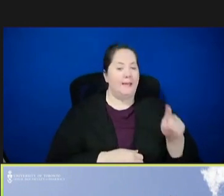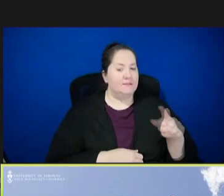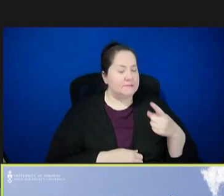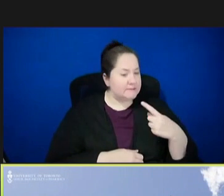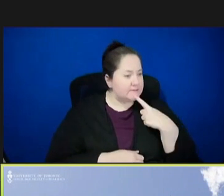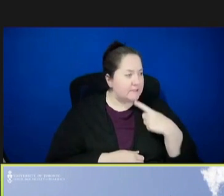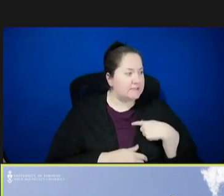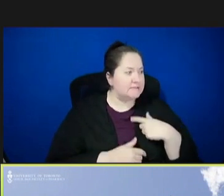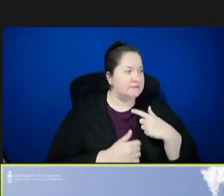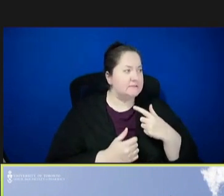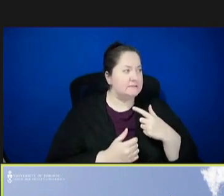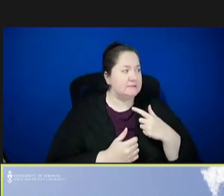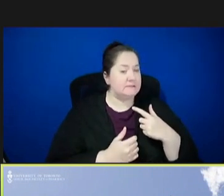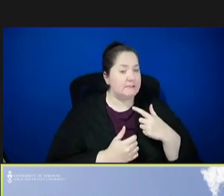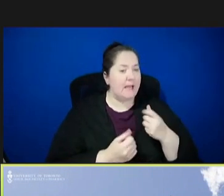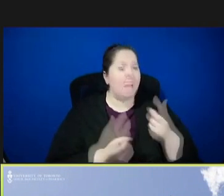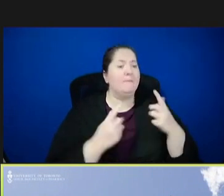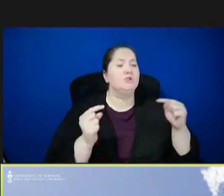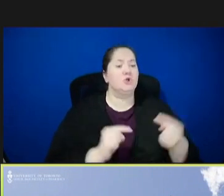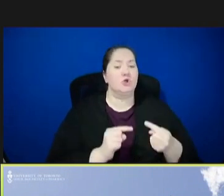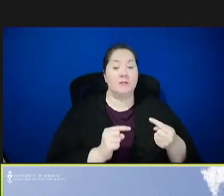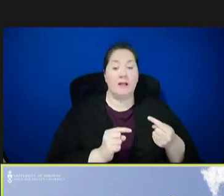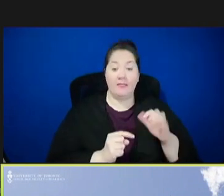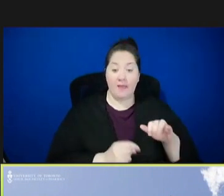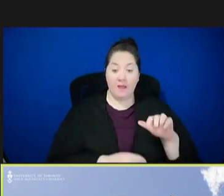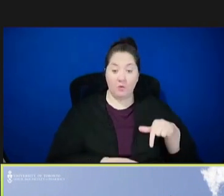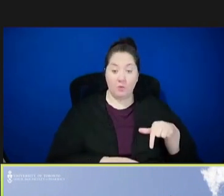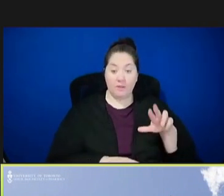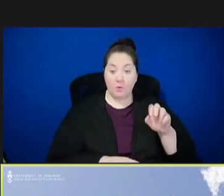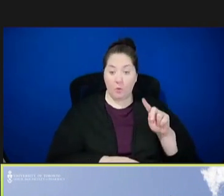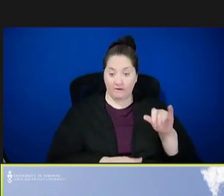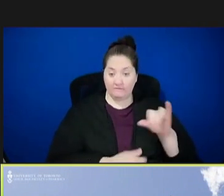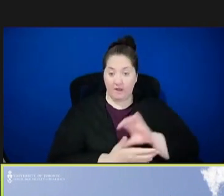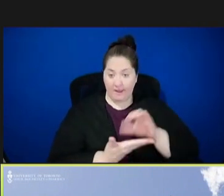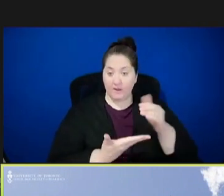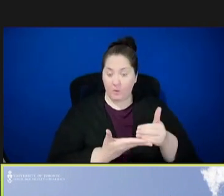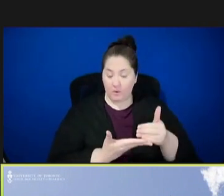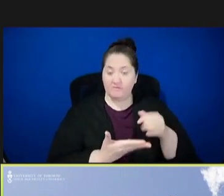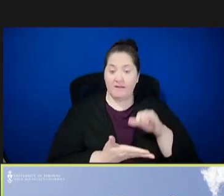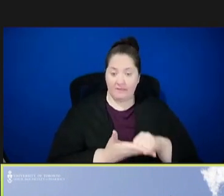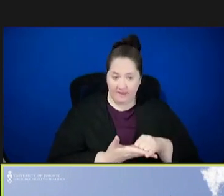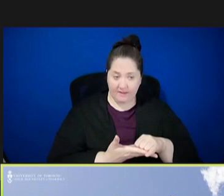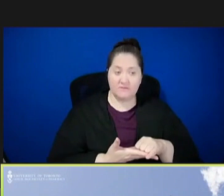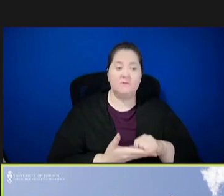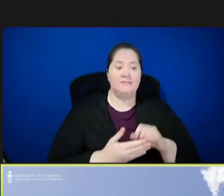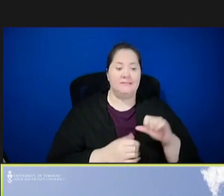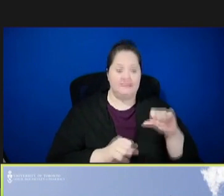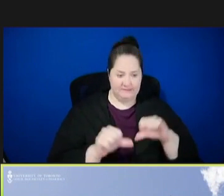how much did it hurt? And we quantify this. So, we measure this in scientific ways. And this really